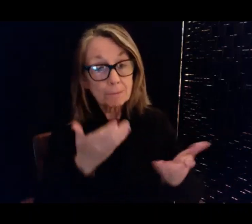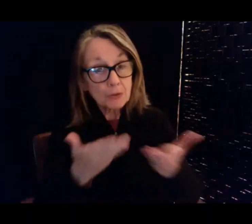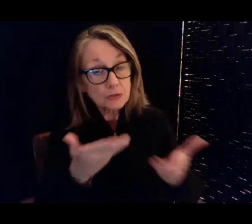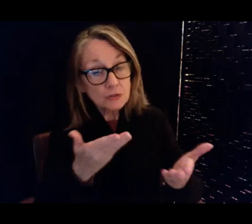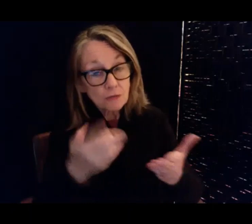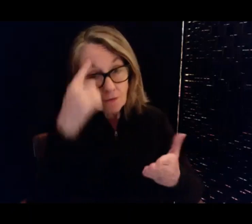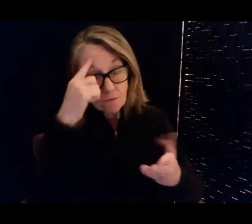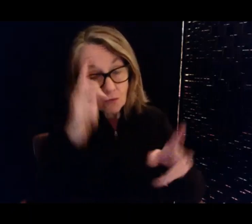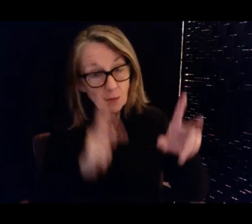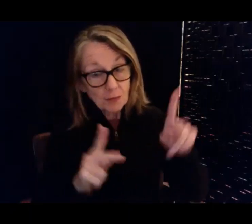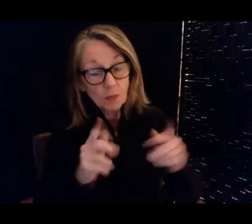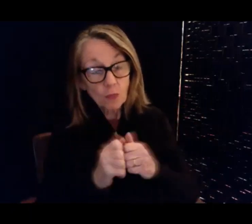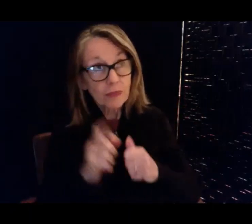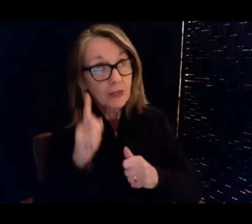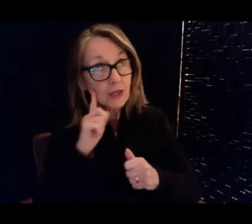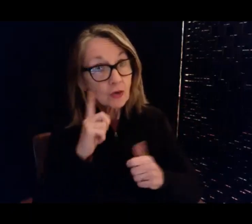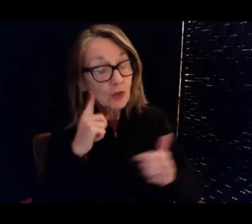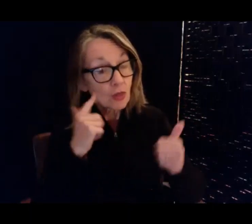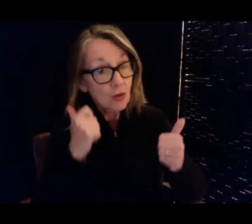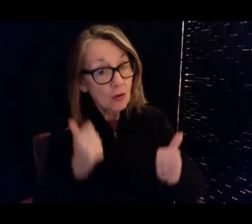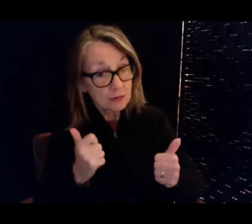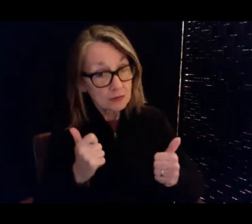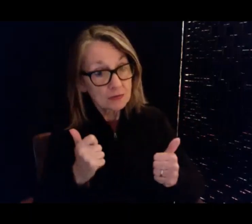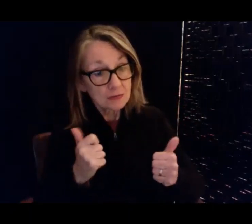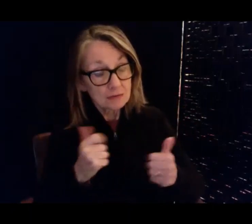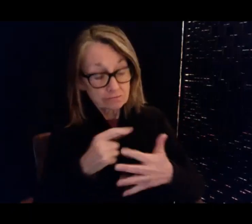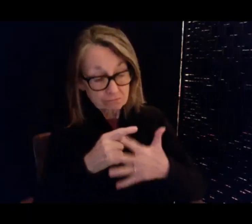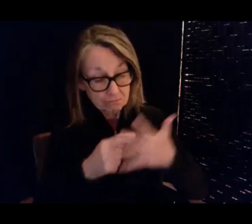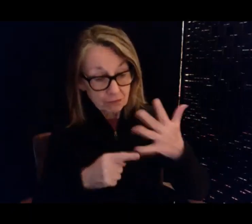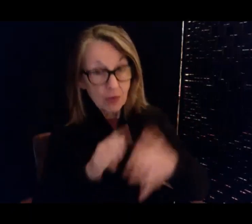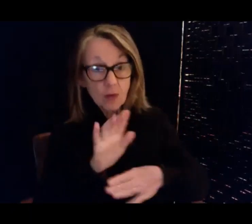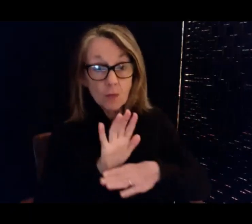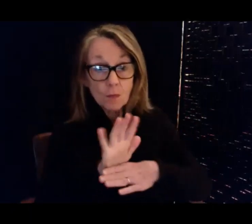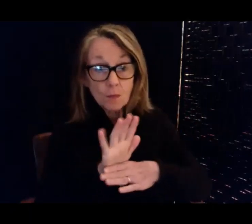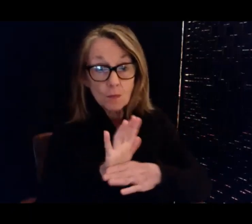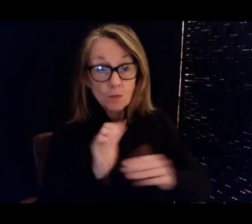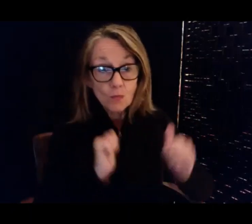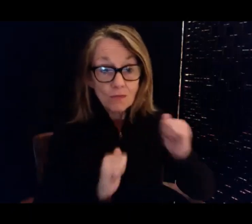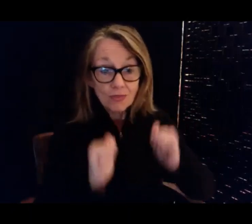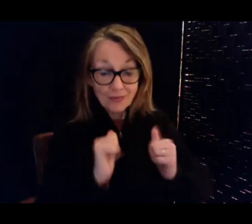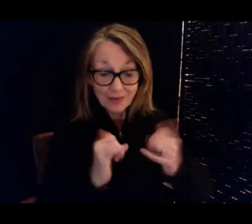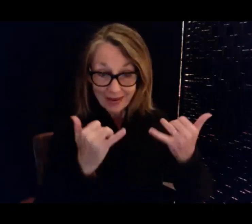hearing loss and among those are the movie theaters which now have a open